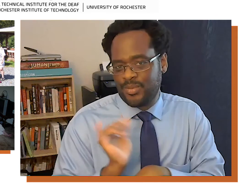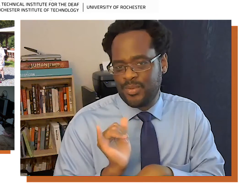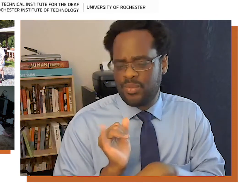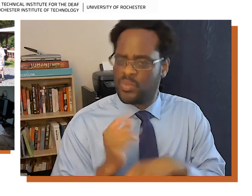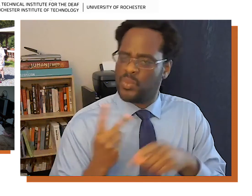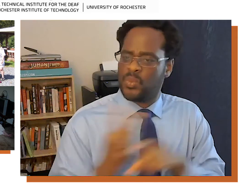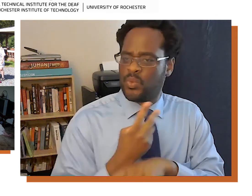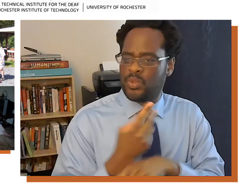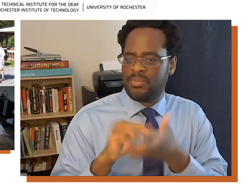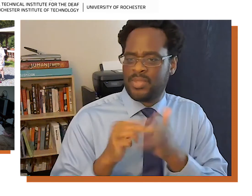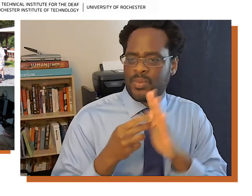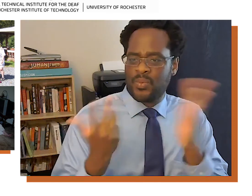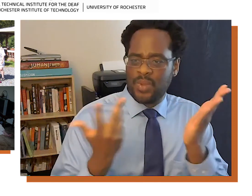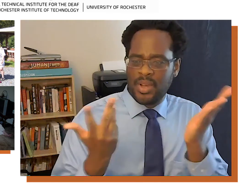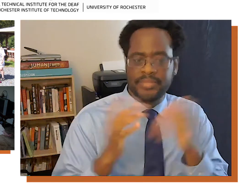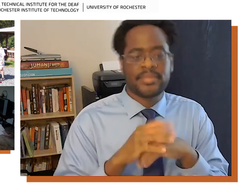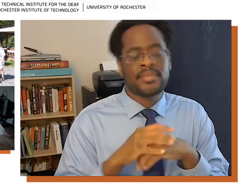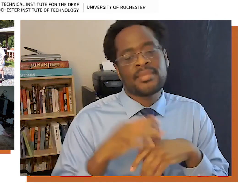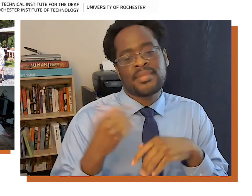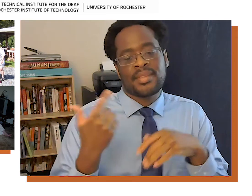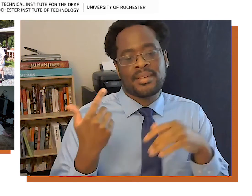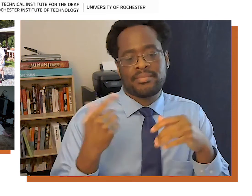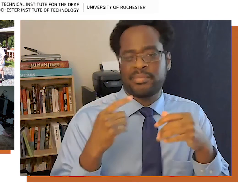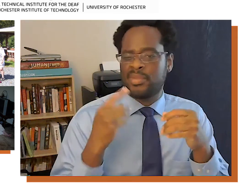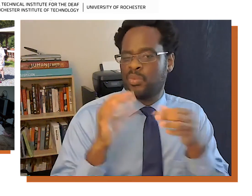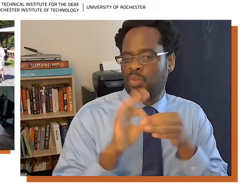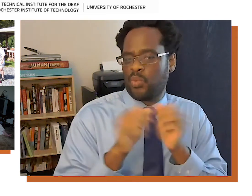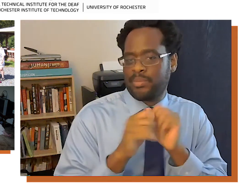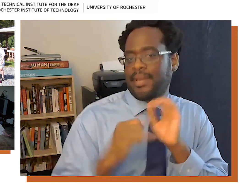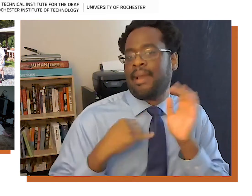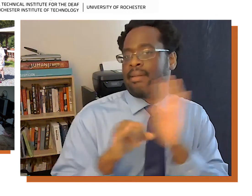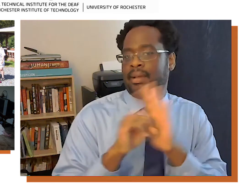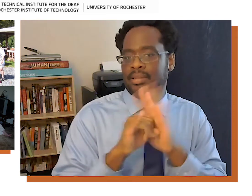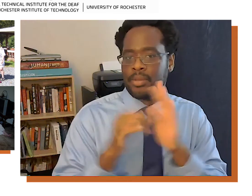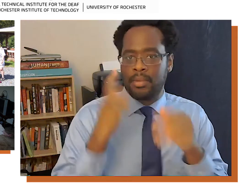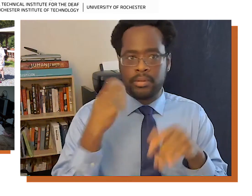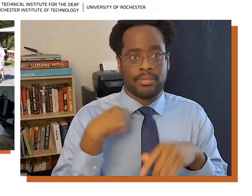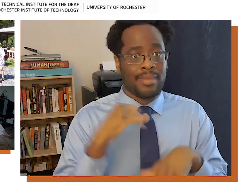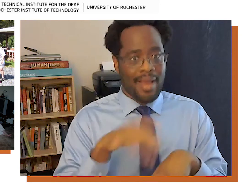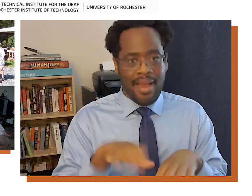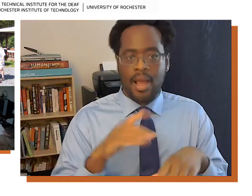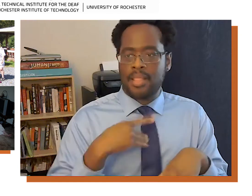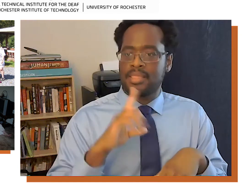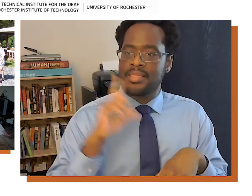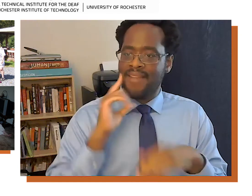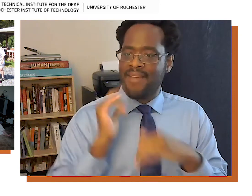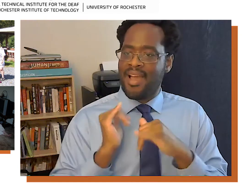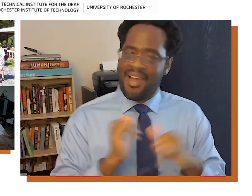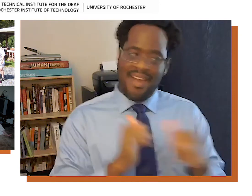but it was also sometimes the worst part of my life. The reason for that is that, as a Deaf person,